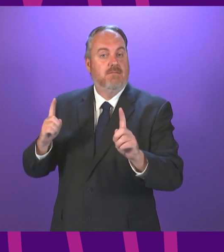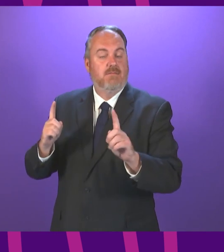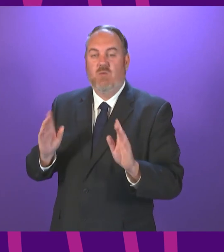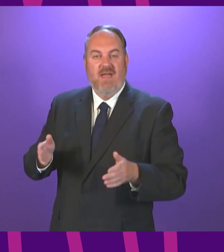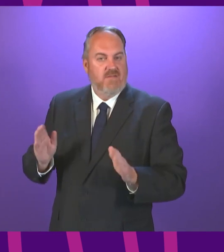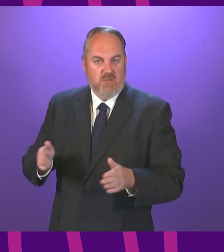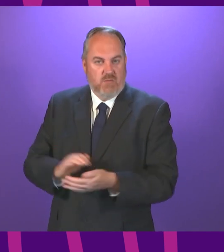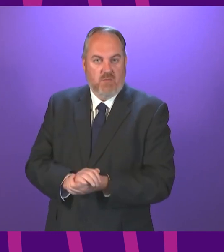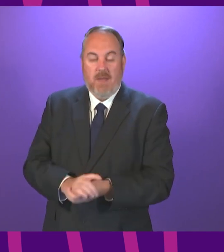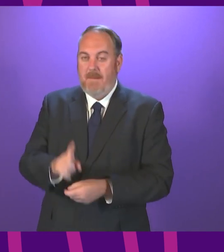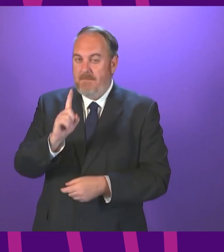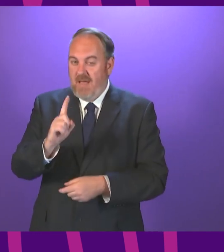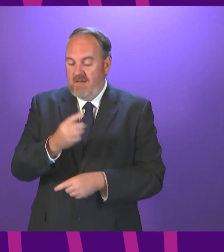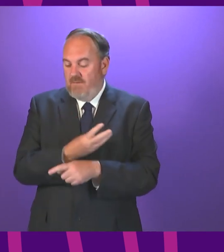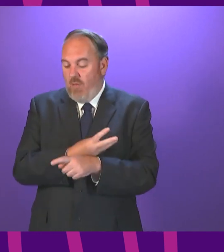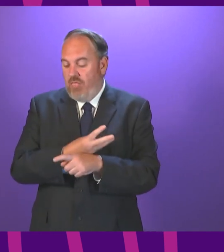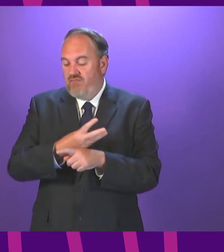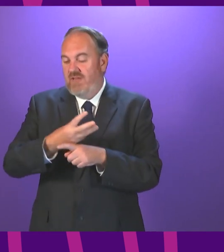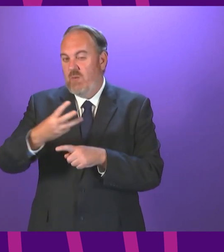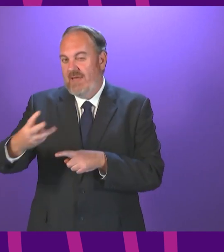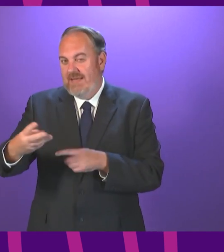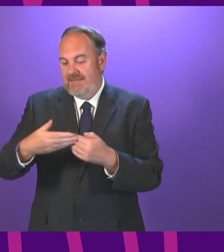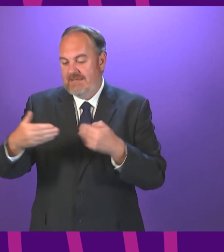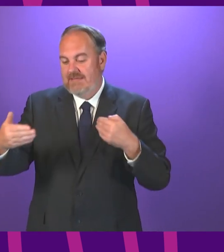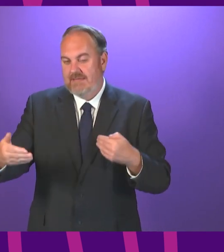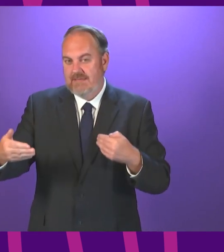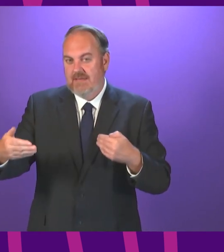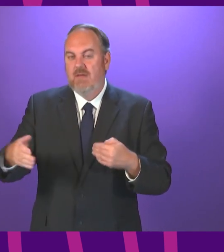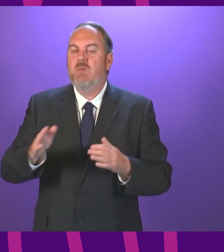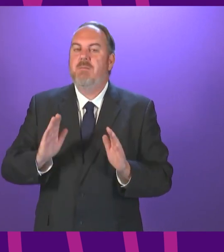However, for the next three weeks at least there will be a requirement for 1m distancing